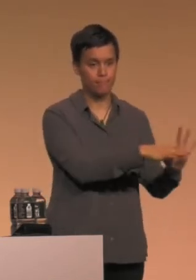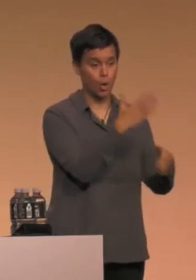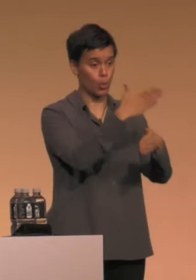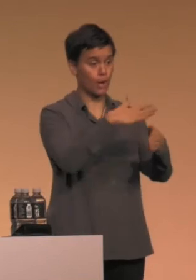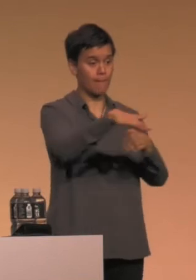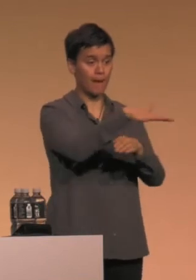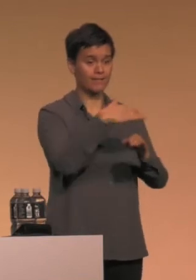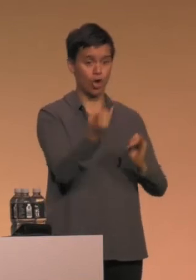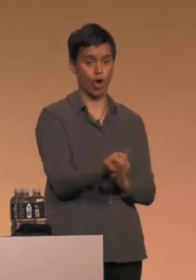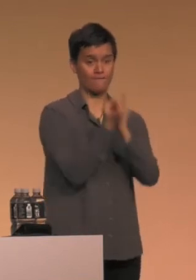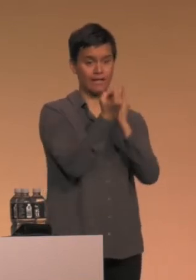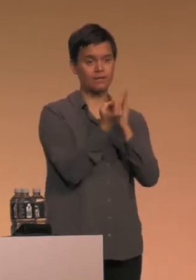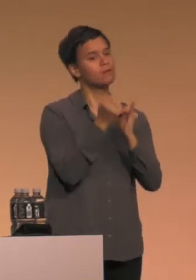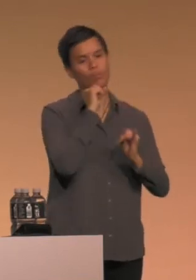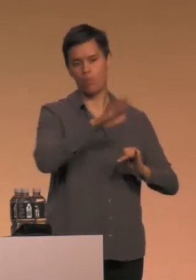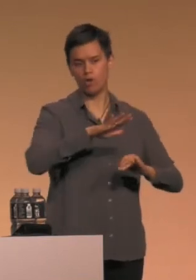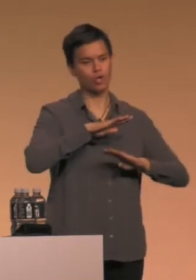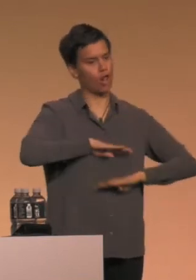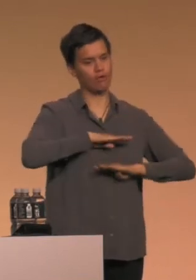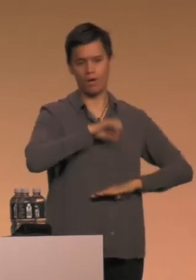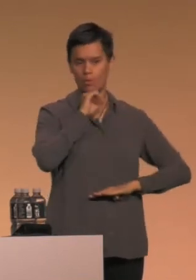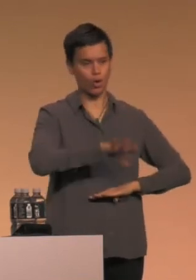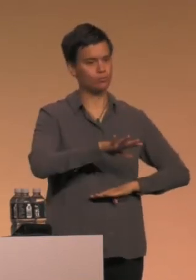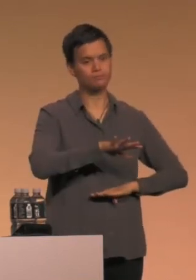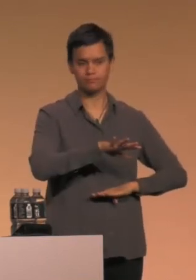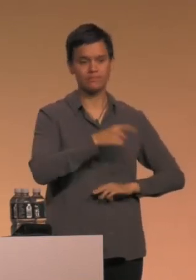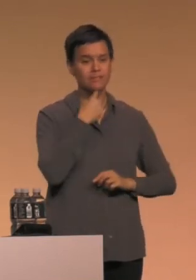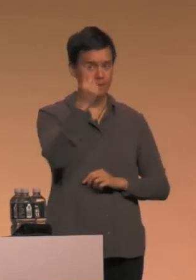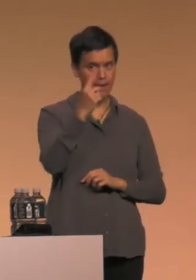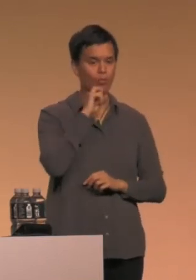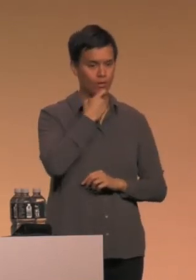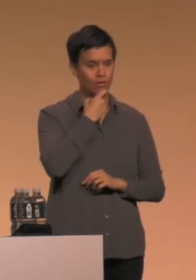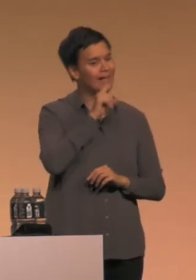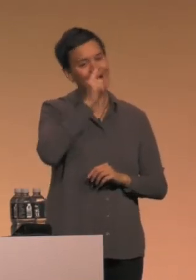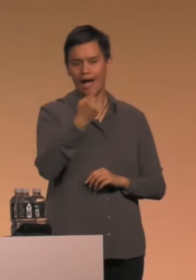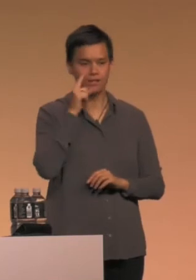by our staff, and we cannot afford to ignore it as an issue.